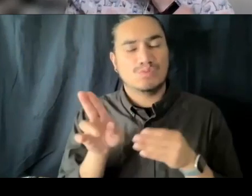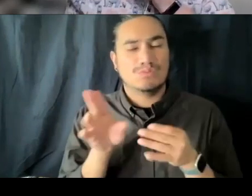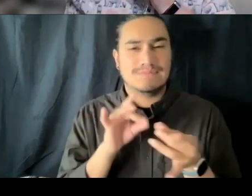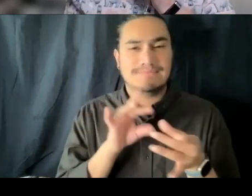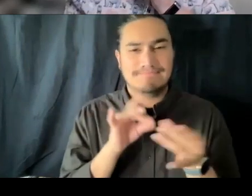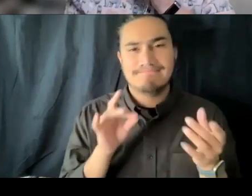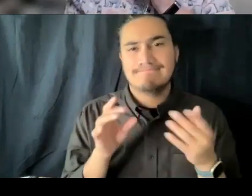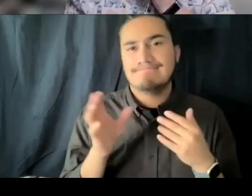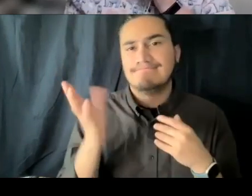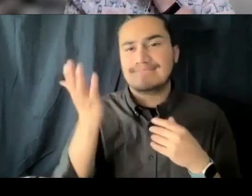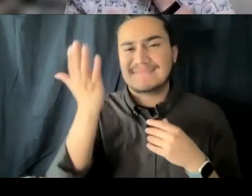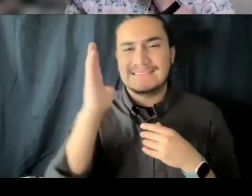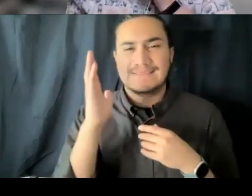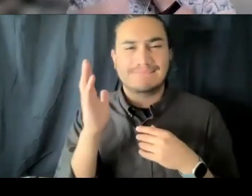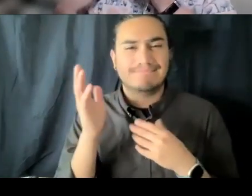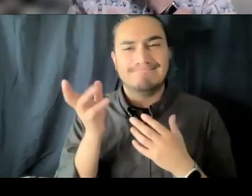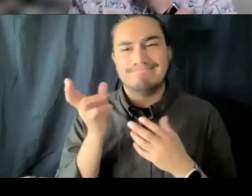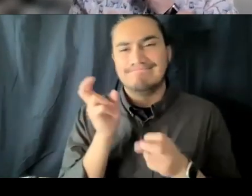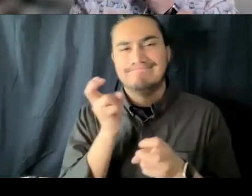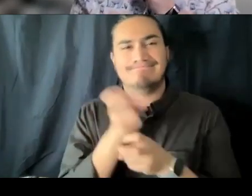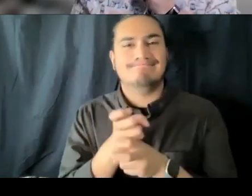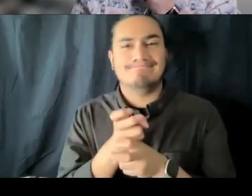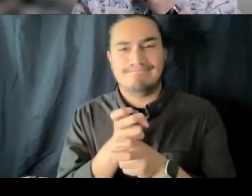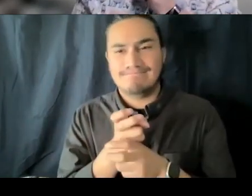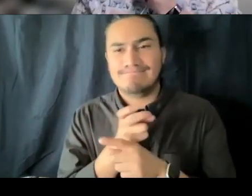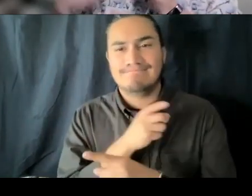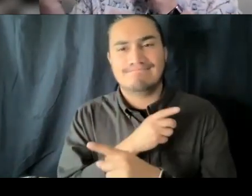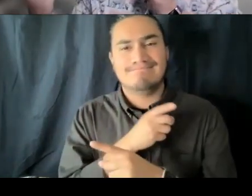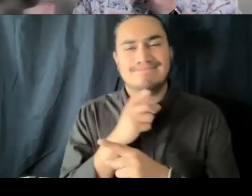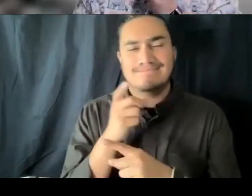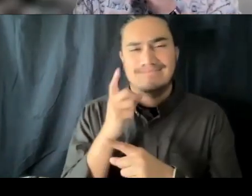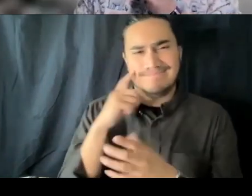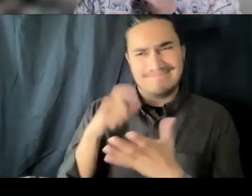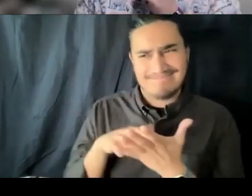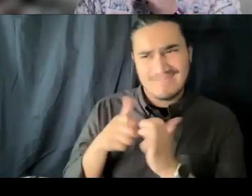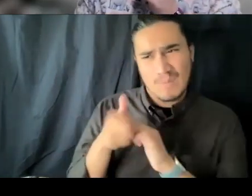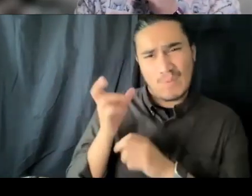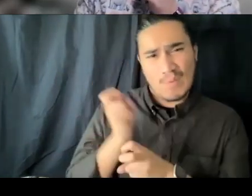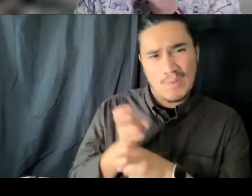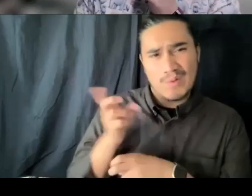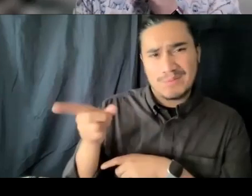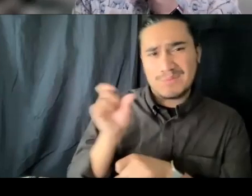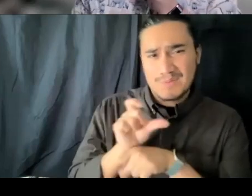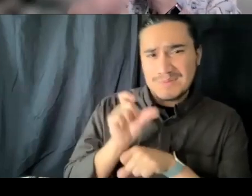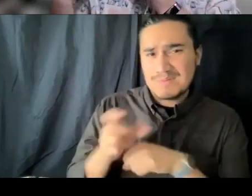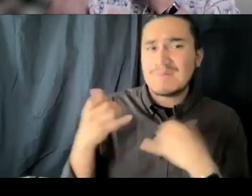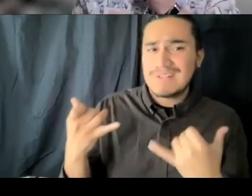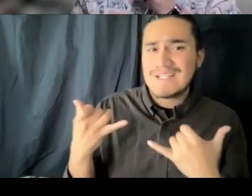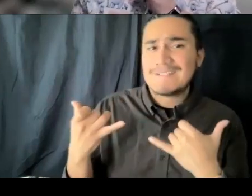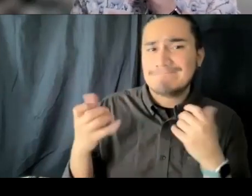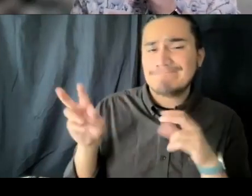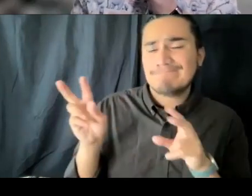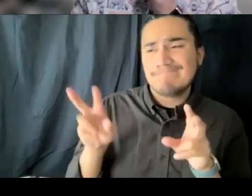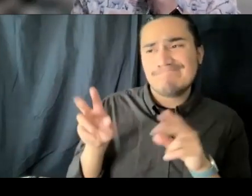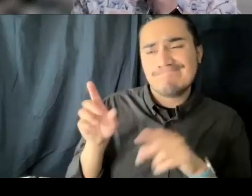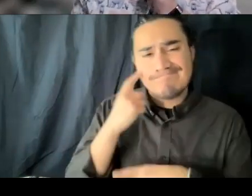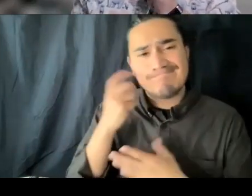This seems to be hard. I can tell how hard, you know, you're working right now. I see you're upset.